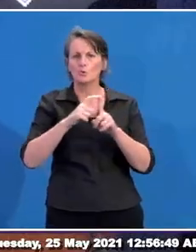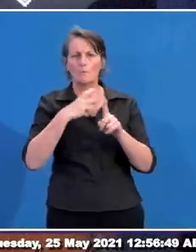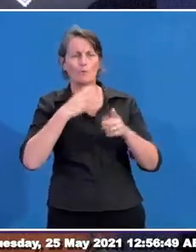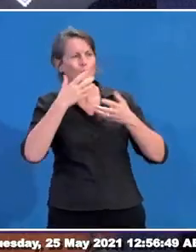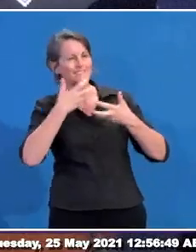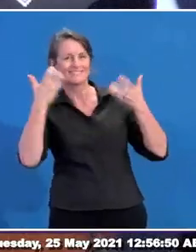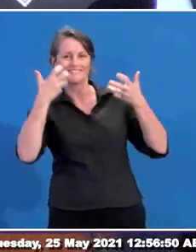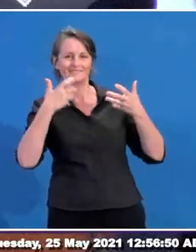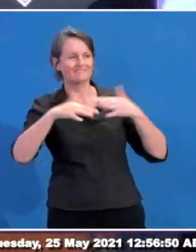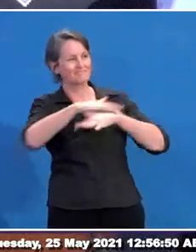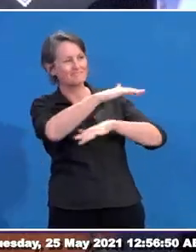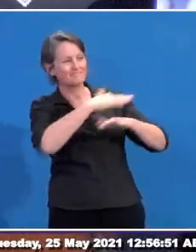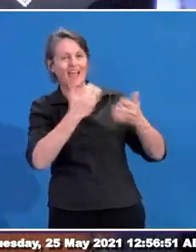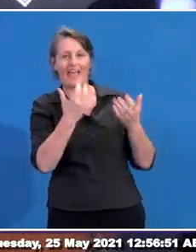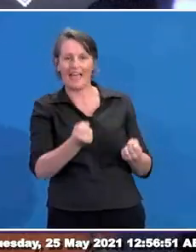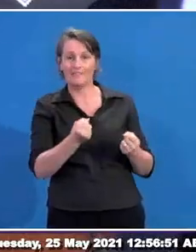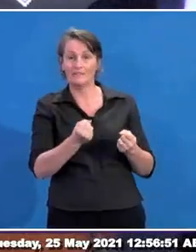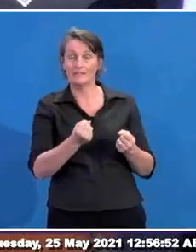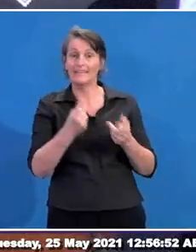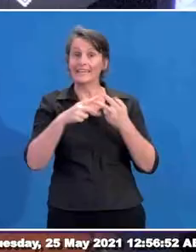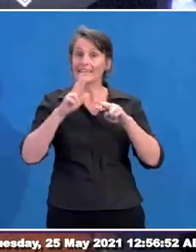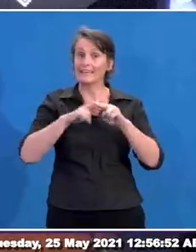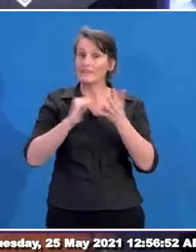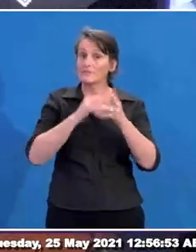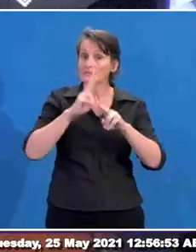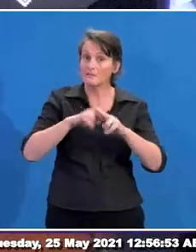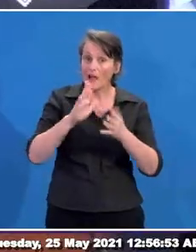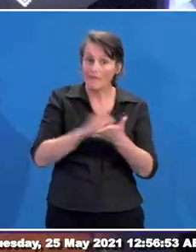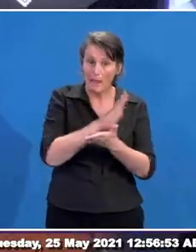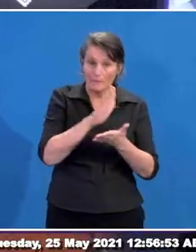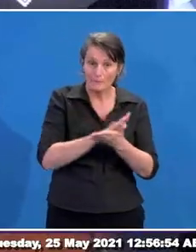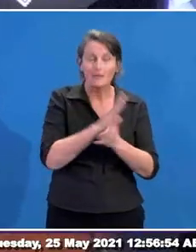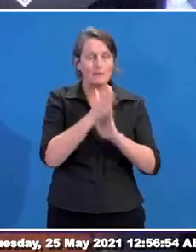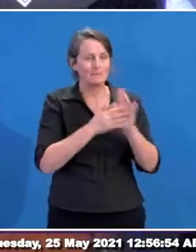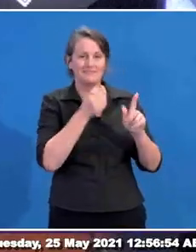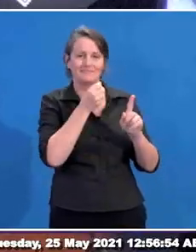And if the staff are happier, you say it definitely has an impact on Carl.